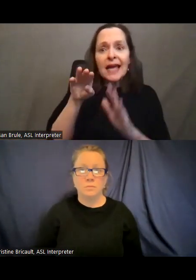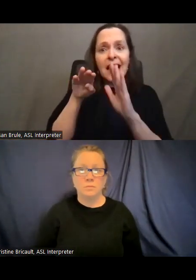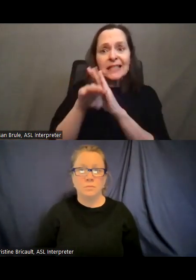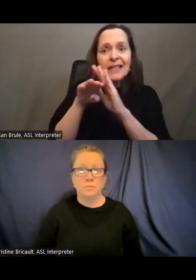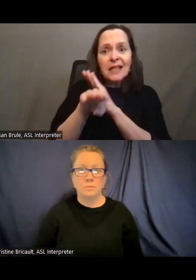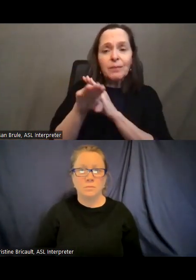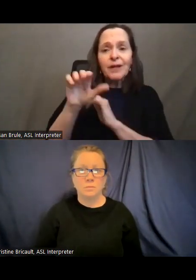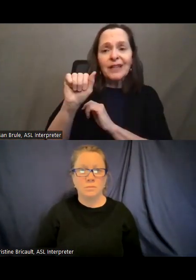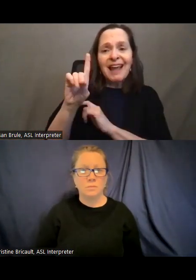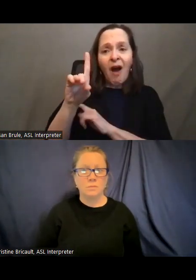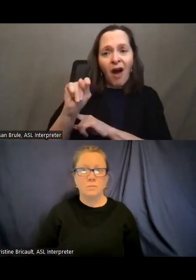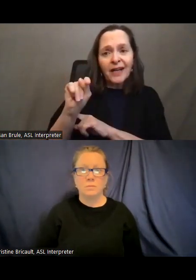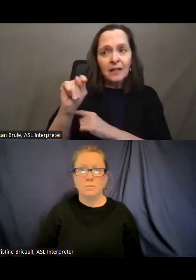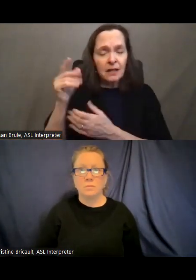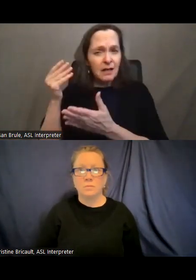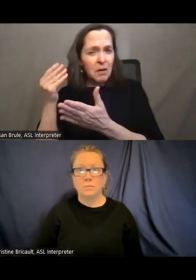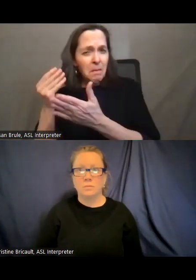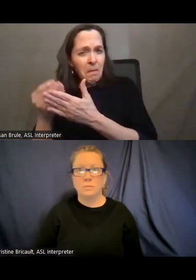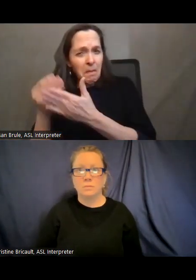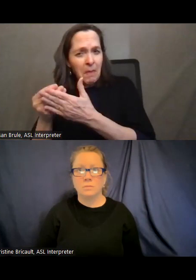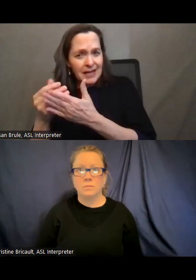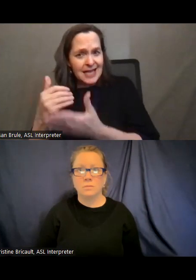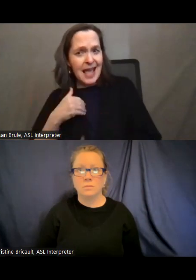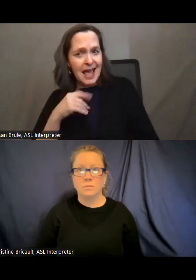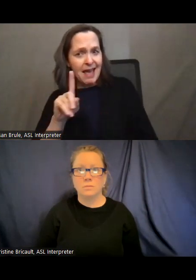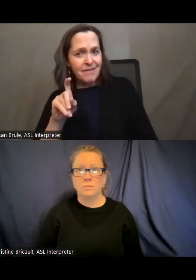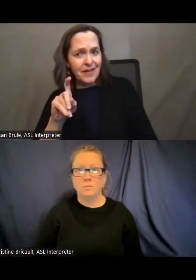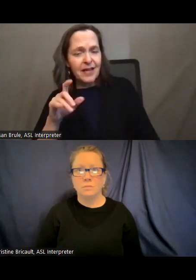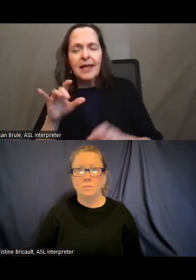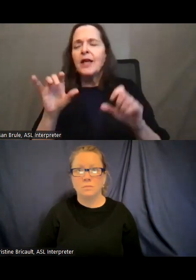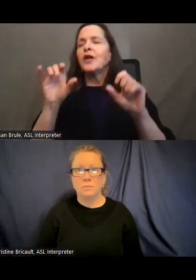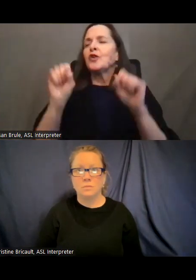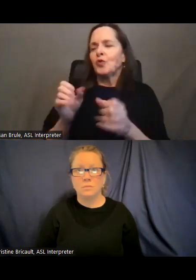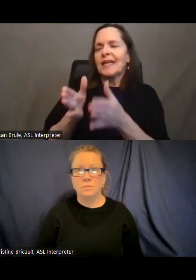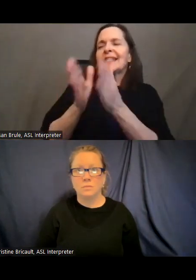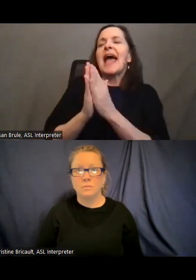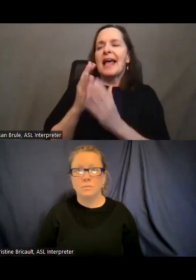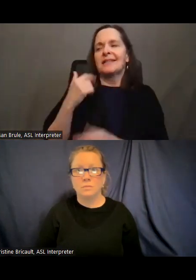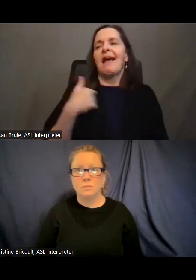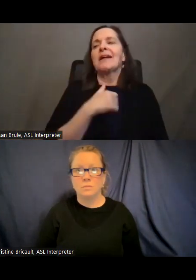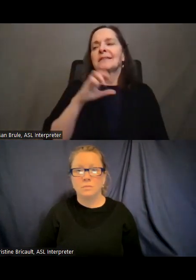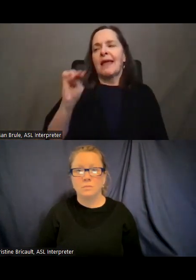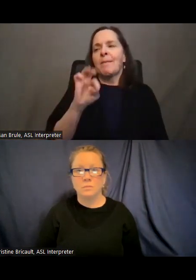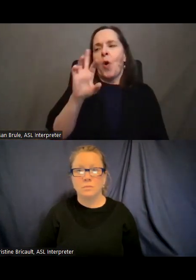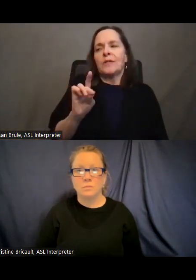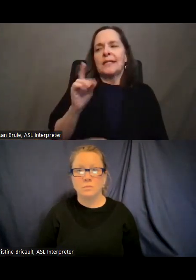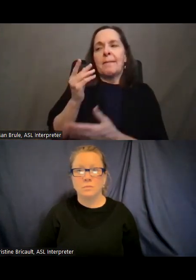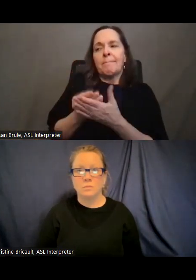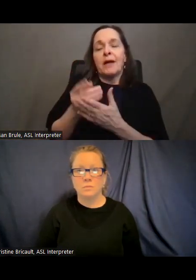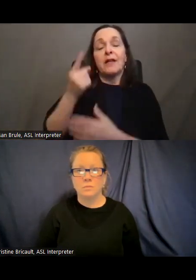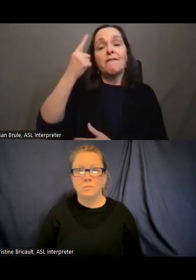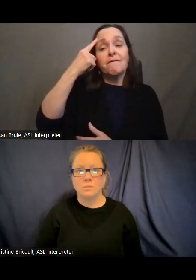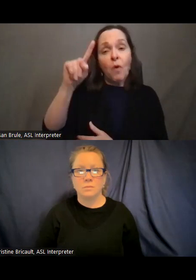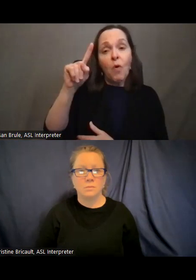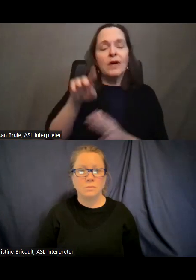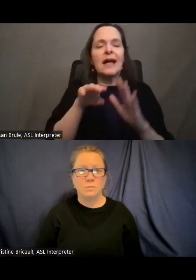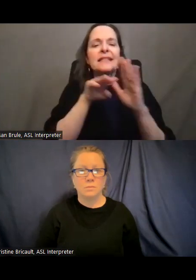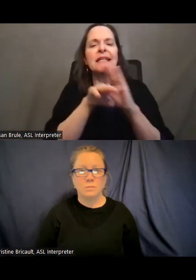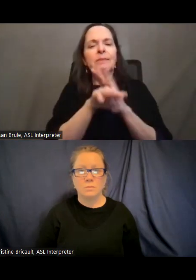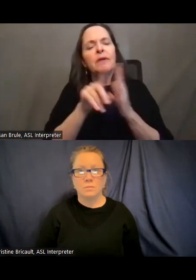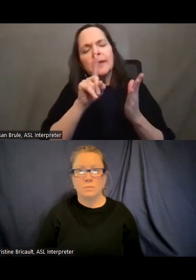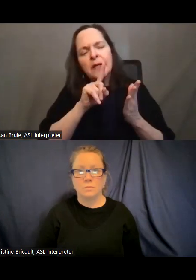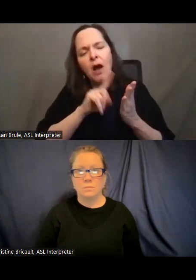You can ask us for funding for a web accessibility audit if you're using capital funding to fund the project.